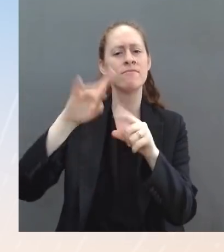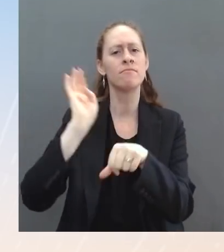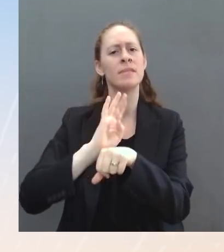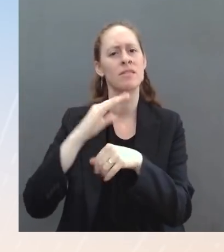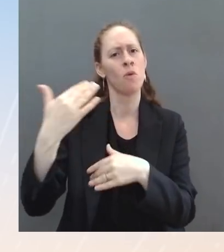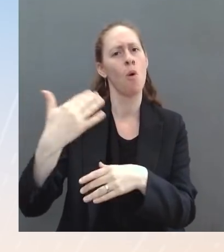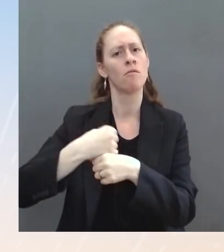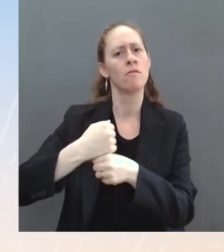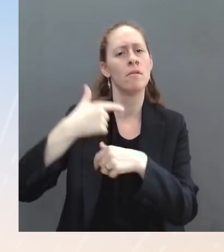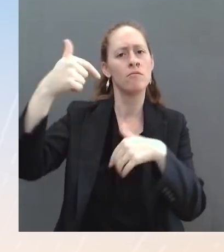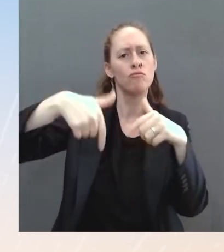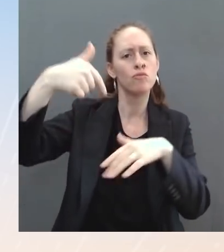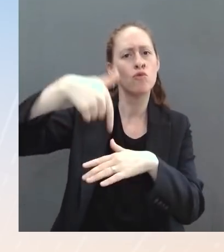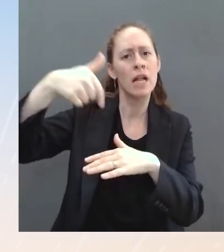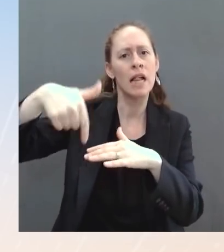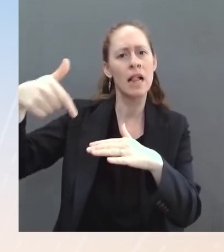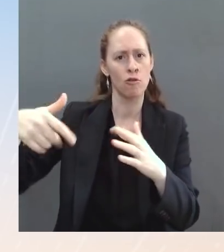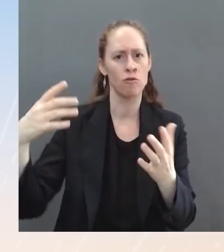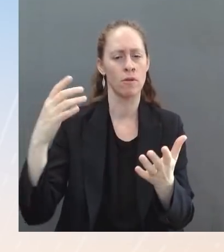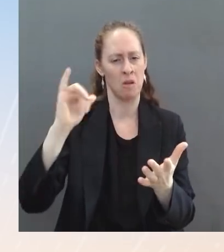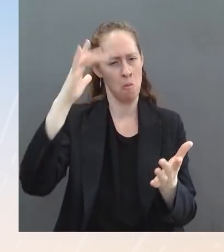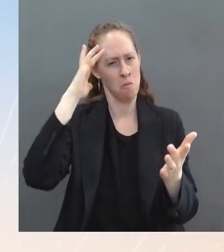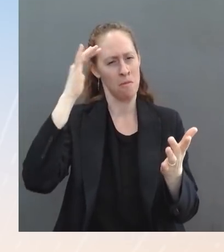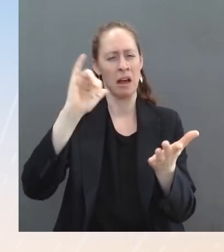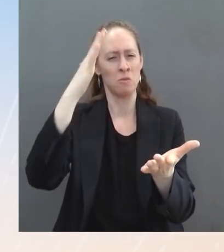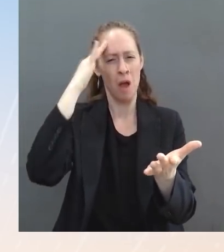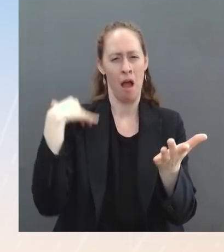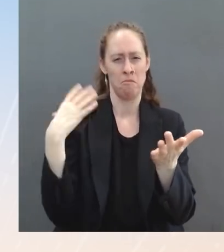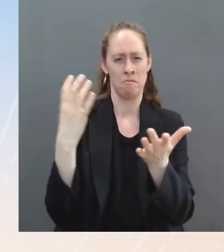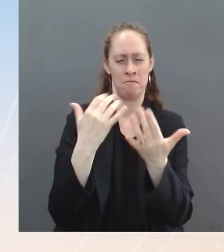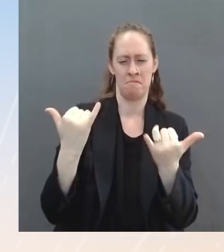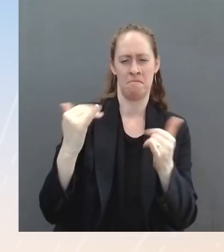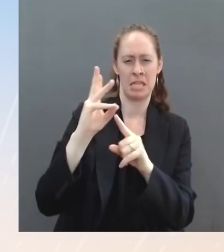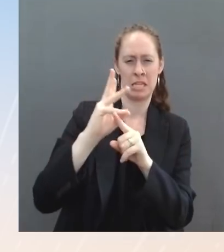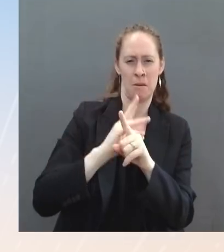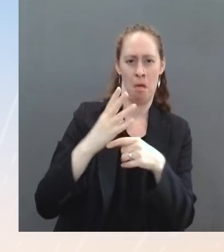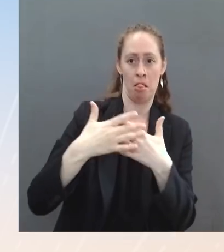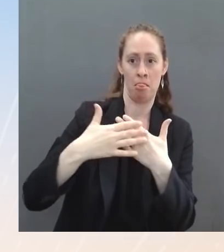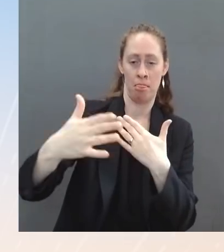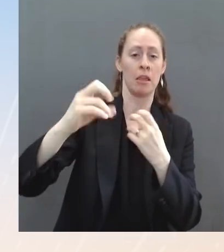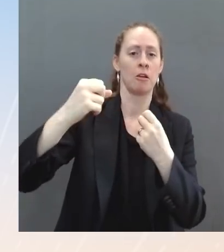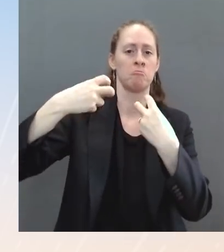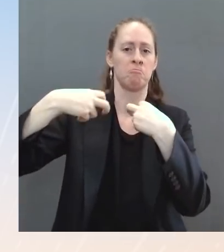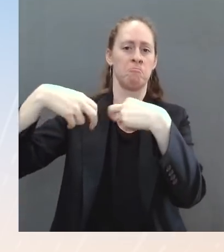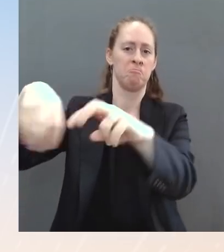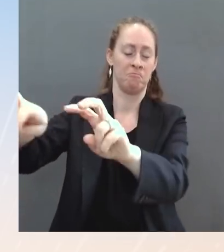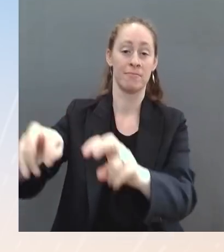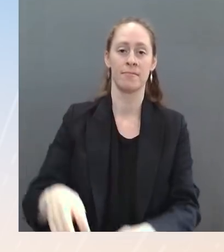And the amount -- a million barrels today -- is unprecedented but feasible based on the technical capabilities